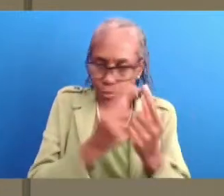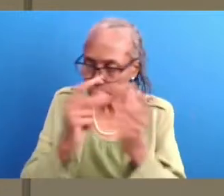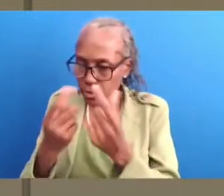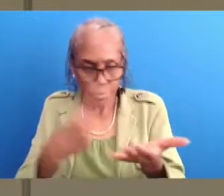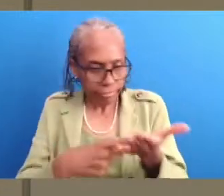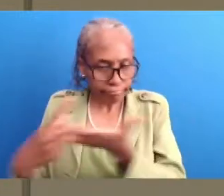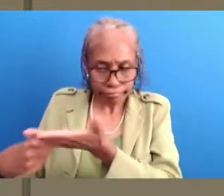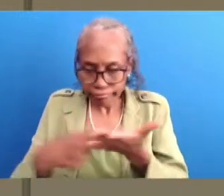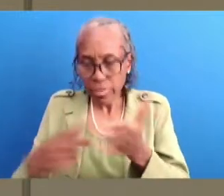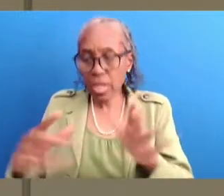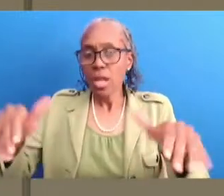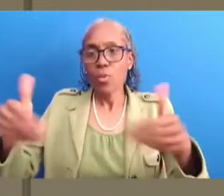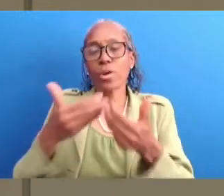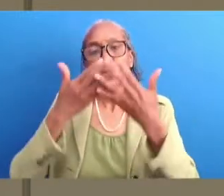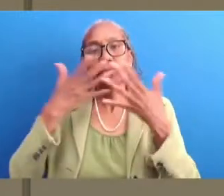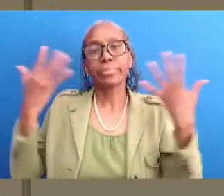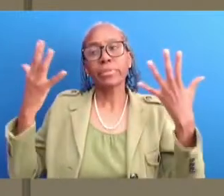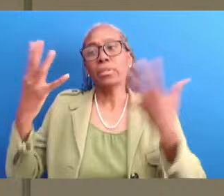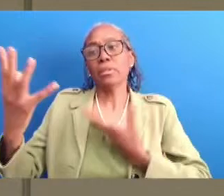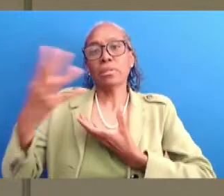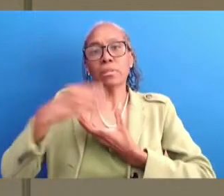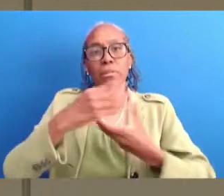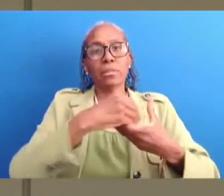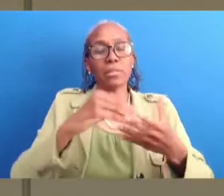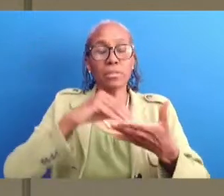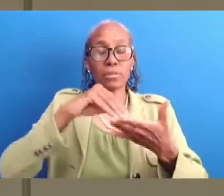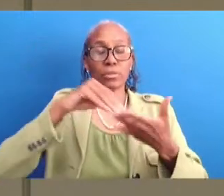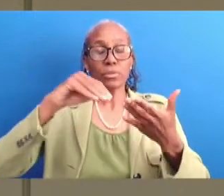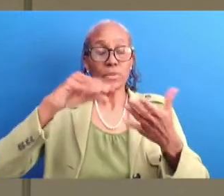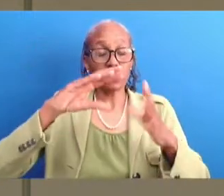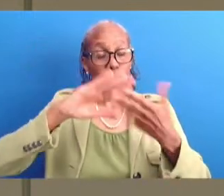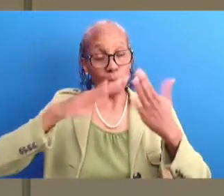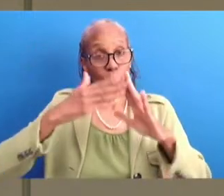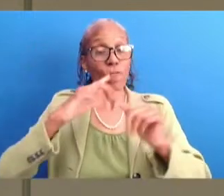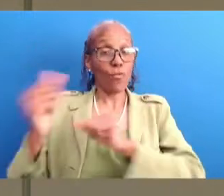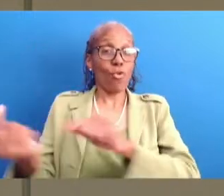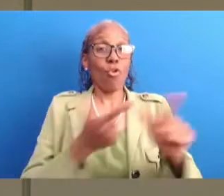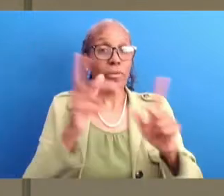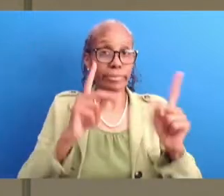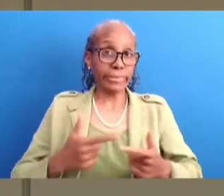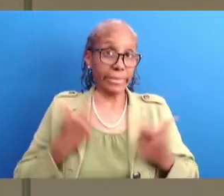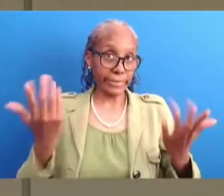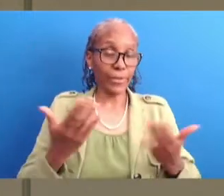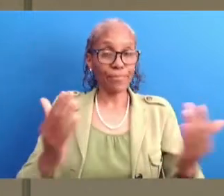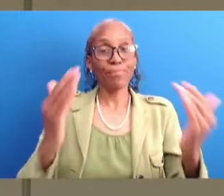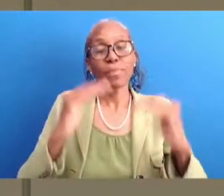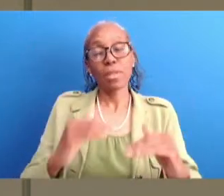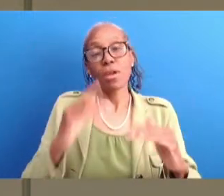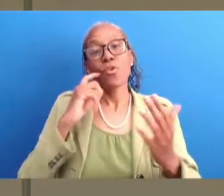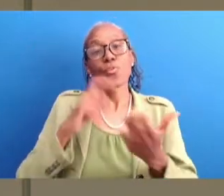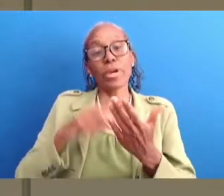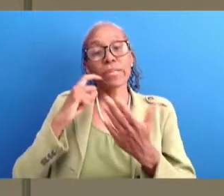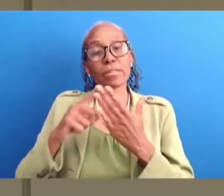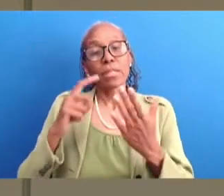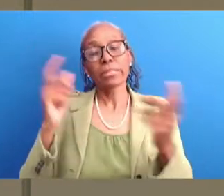PUBLIC. FOSTERING DIALOGUE AND MUTUAL UNDERSTANDING AMONG GROUPS AND